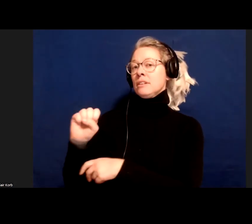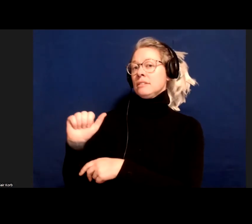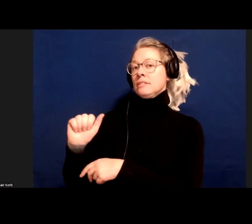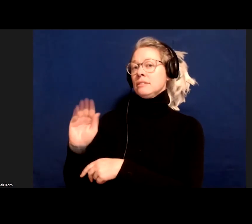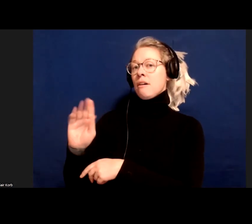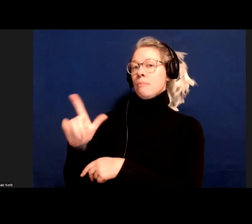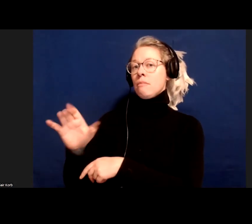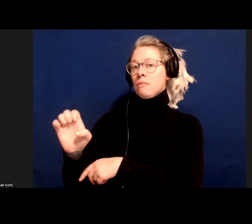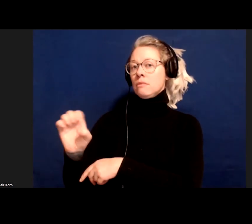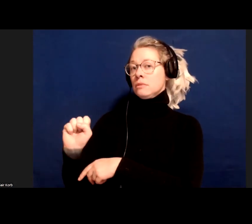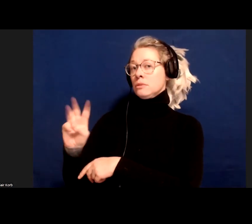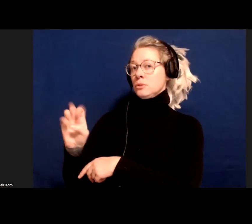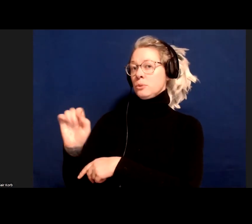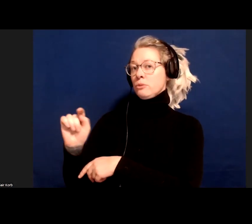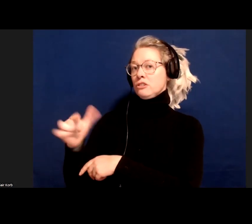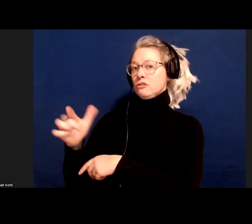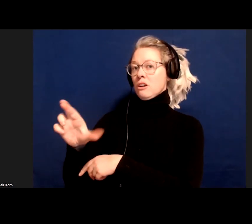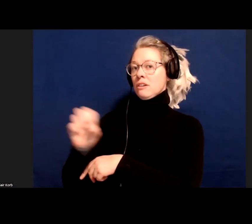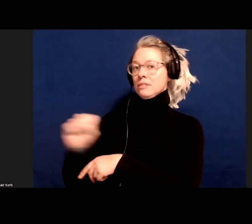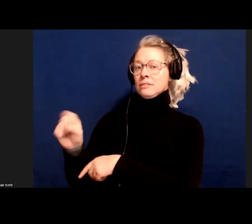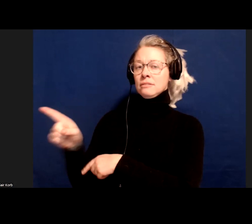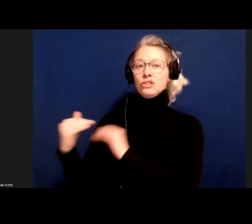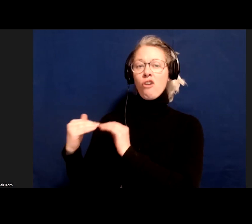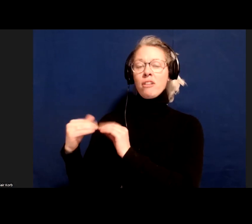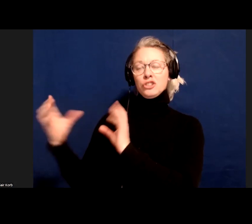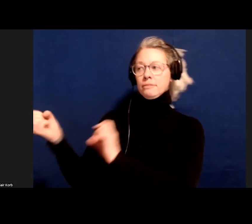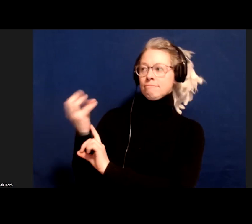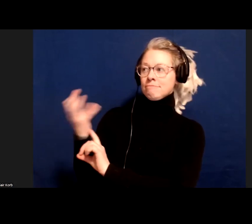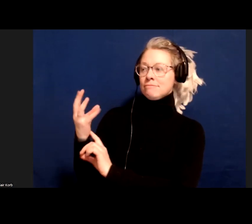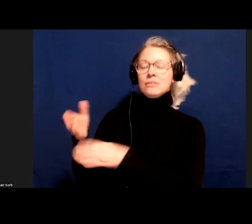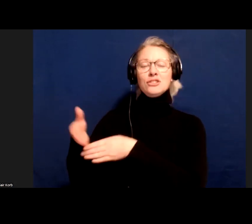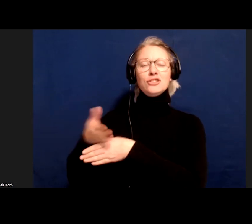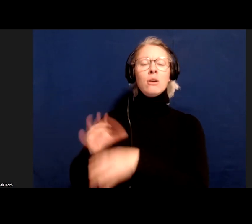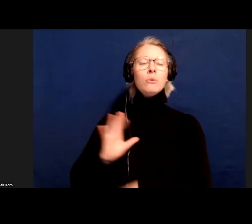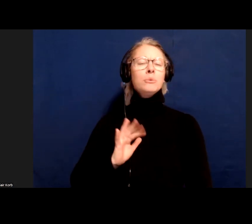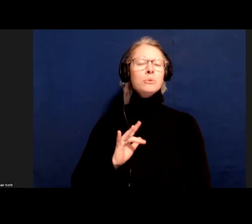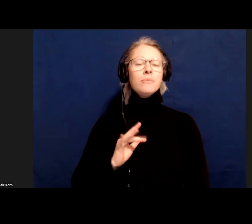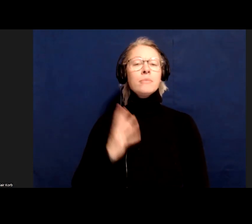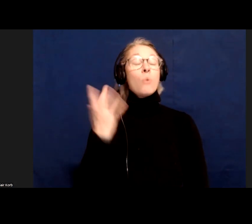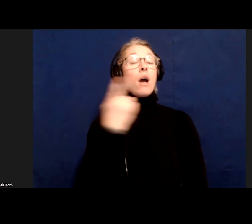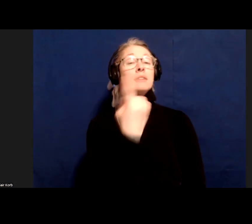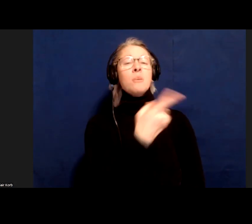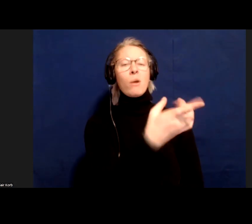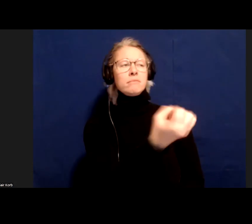me that, I asked the question because someone said to me, Oh, Indigenous people and elders